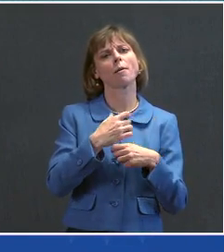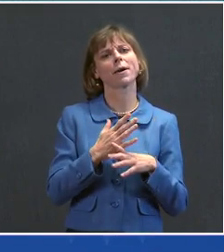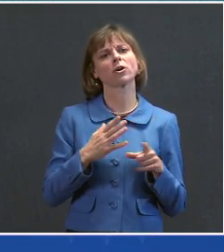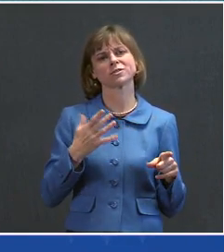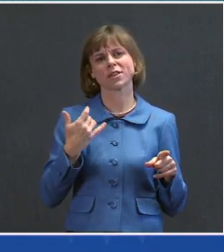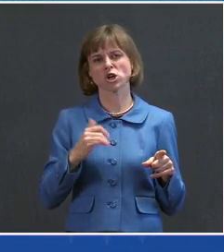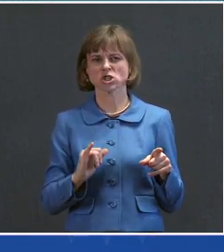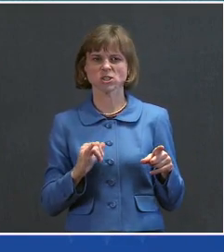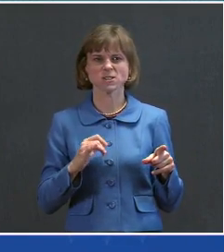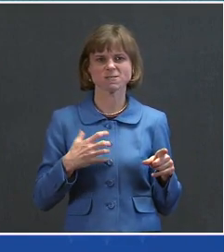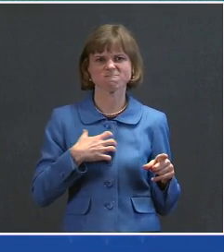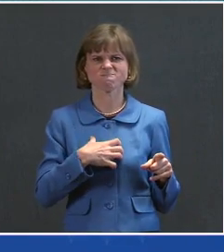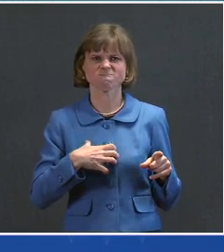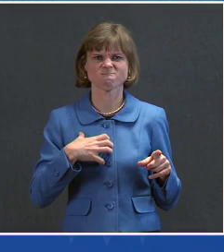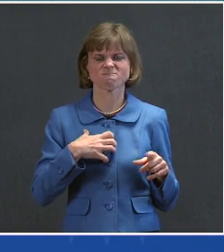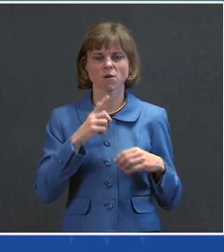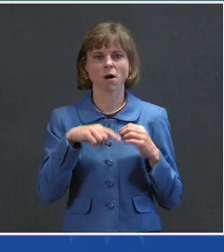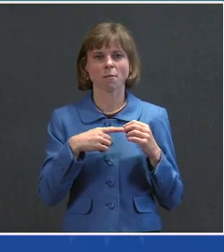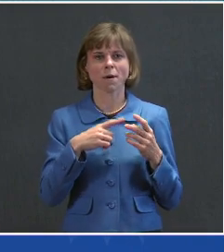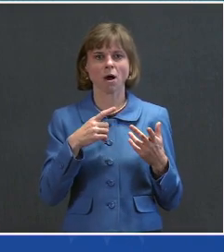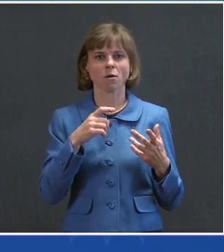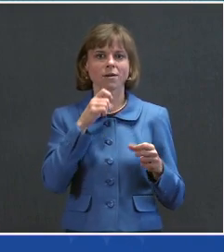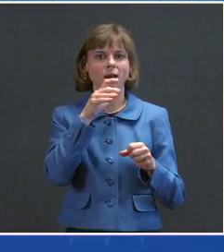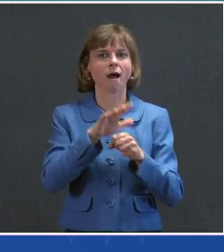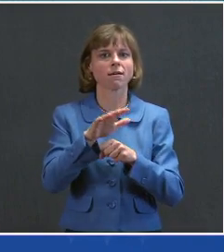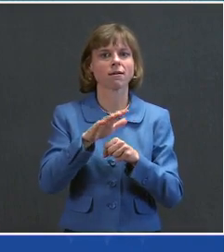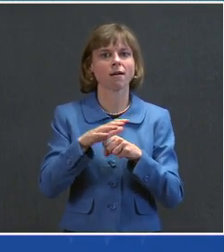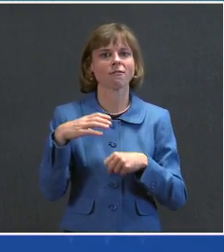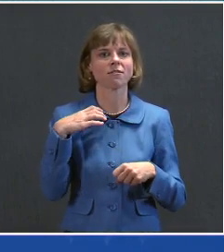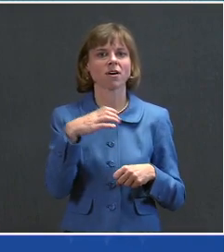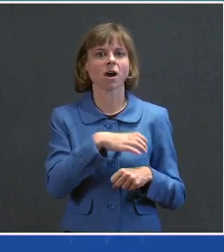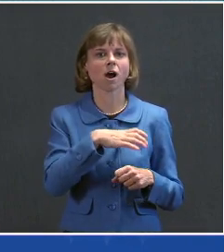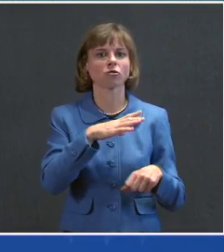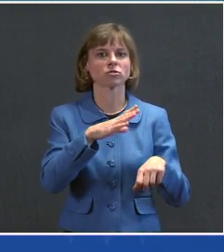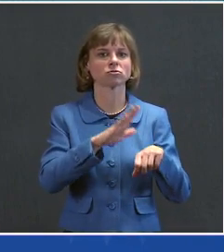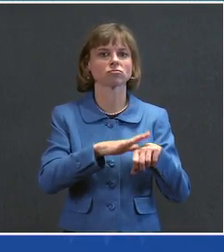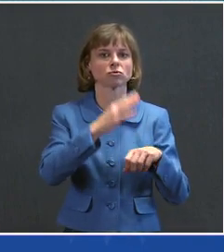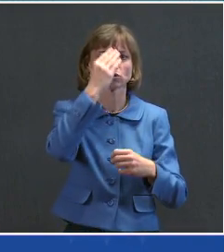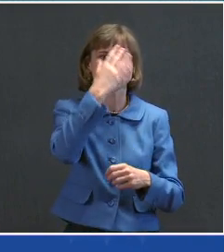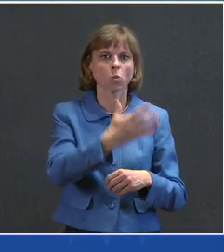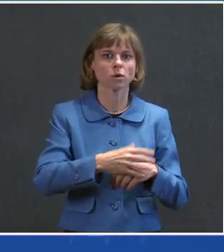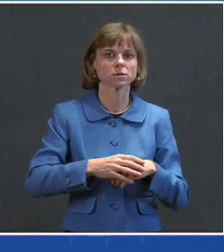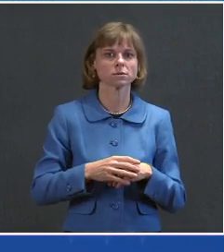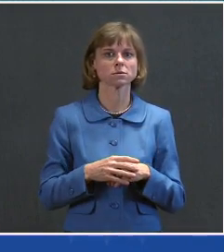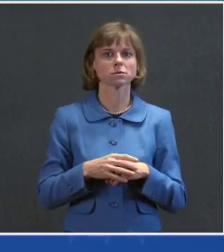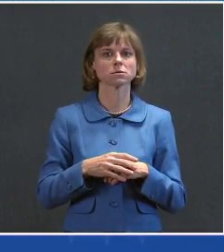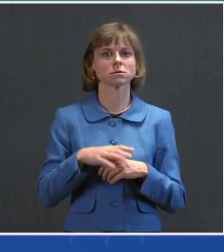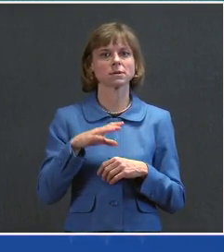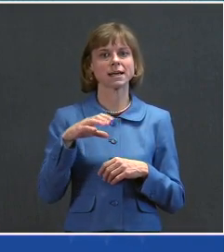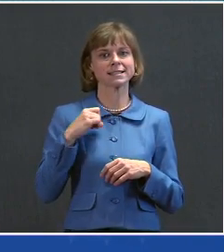about this lack of congressional notification. Senator Tim Kaine says, "I learned about it on the news."